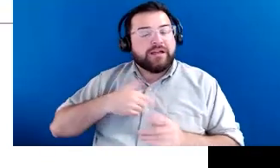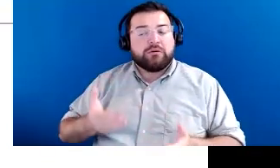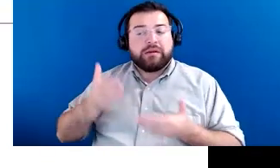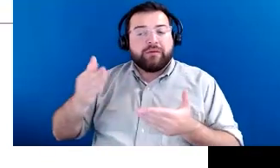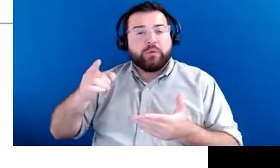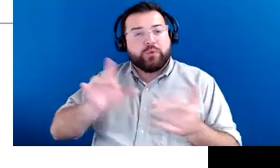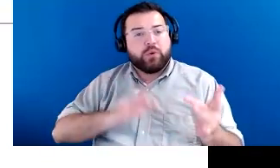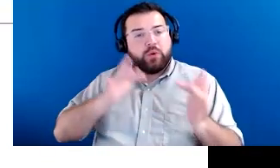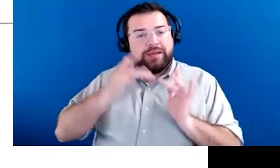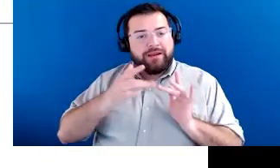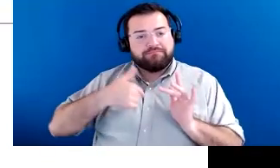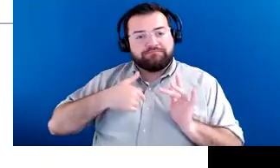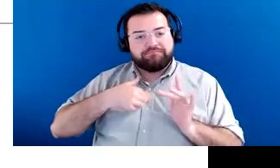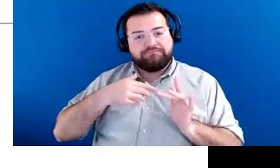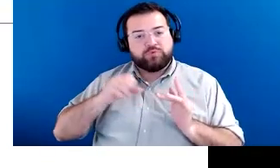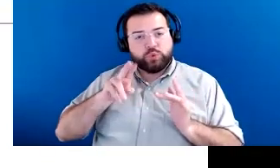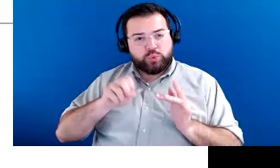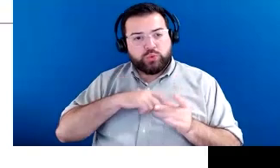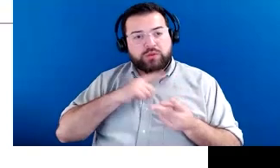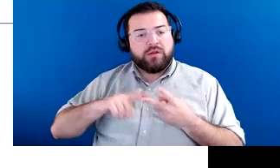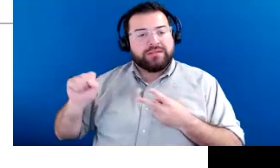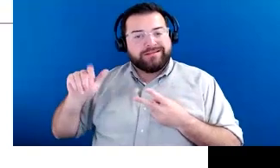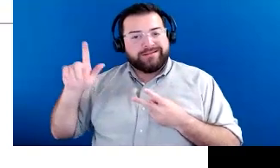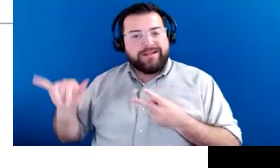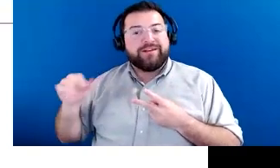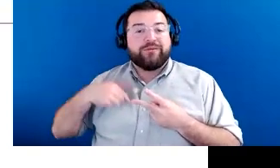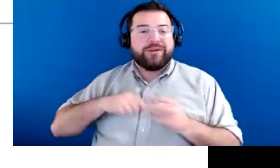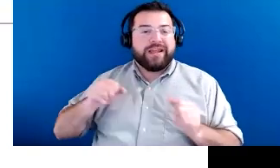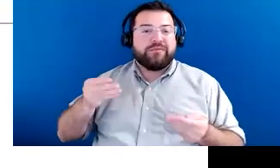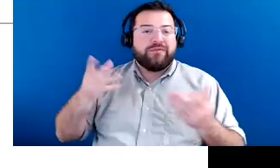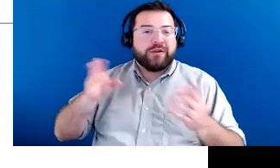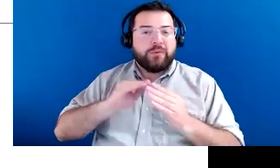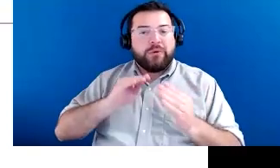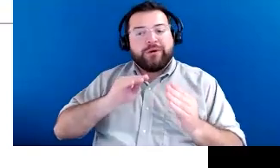Sally and I, and we can provide you some more personalized feedback.